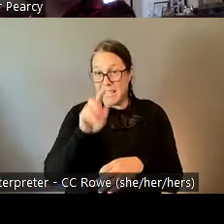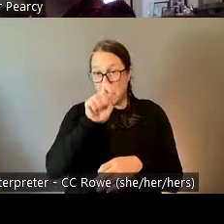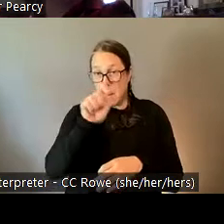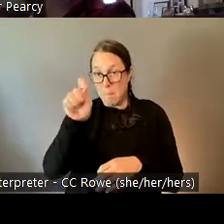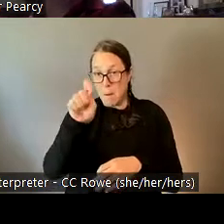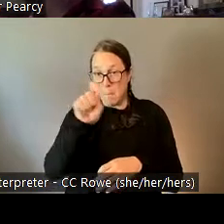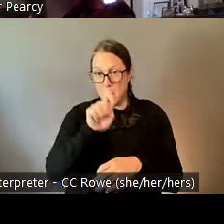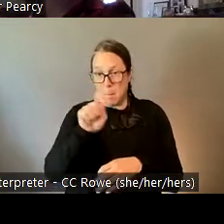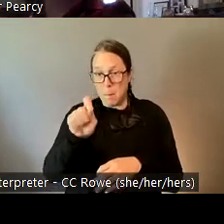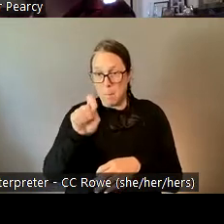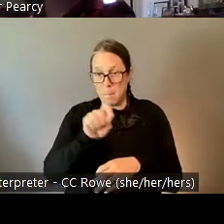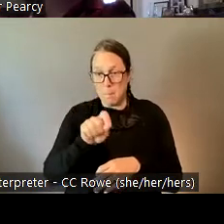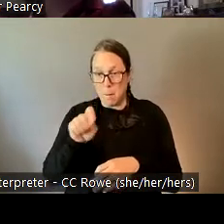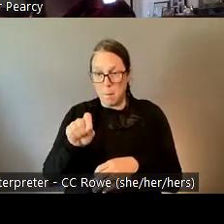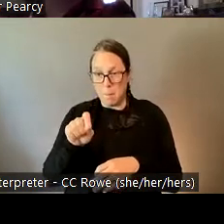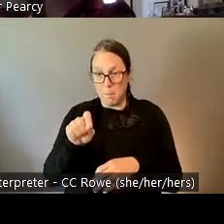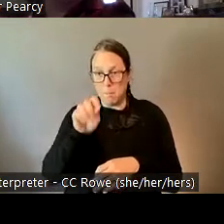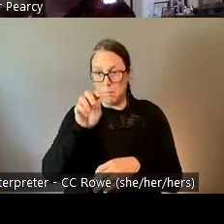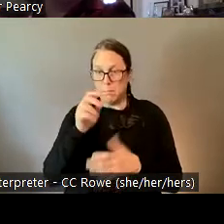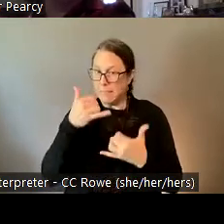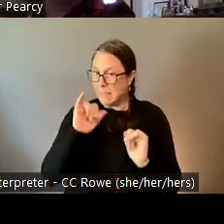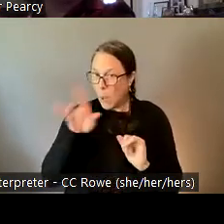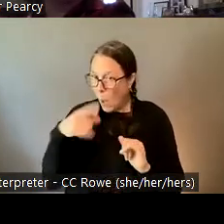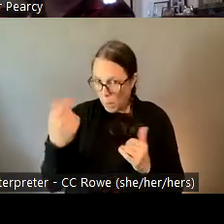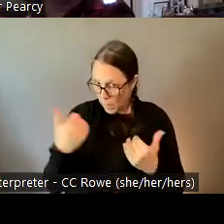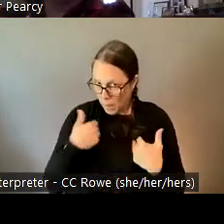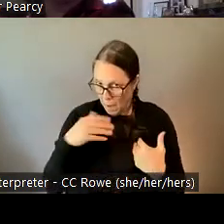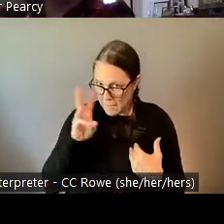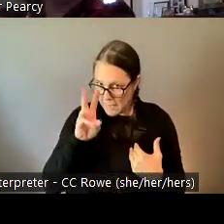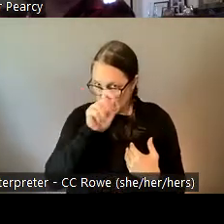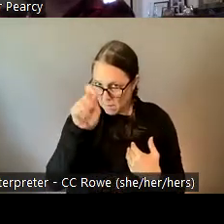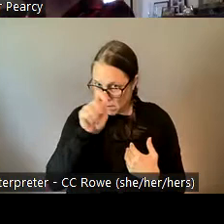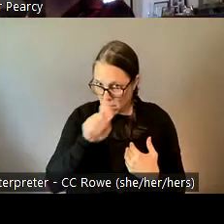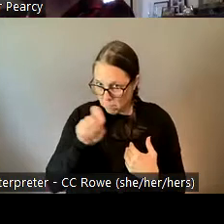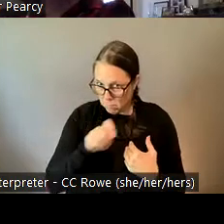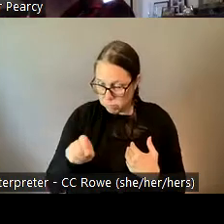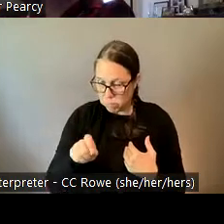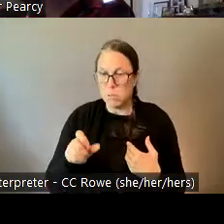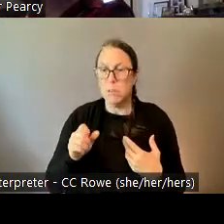you still only have six dots to use. It's just kind of the order